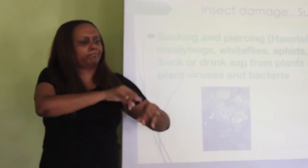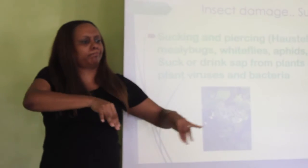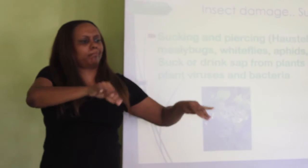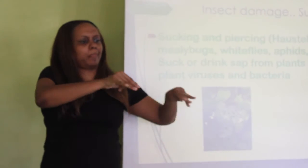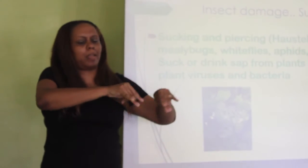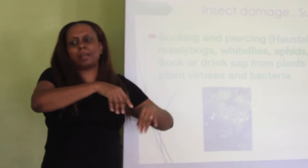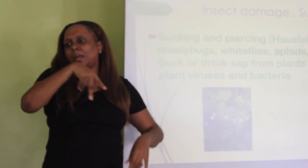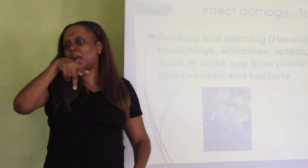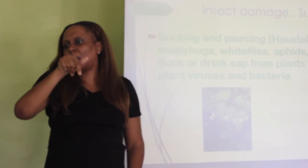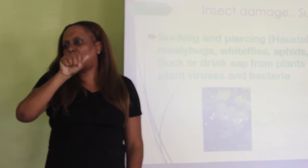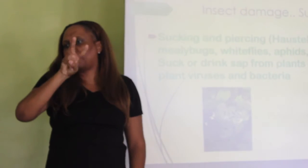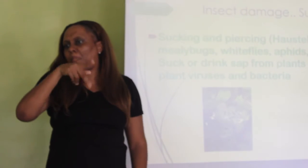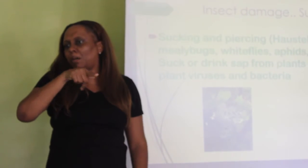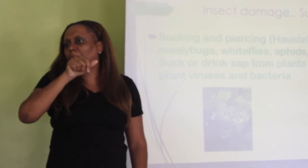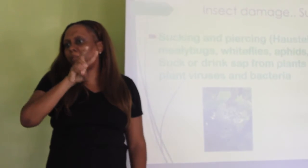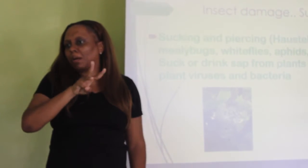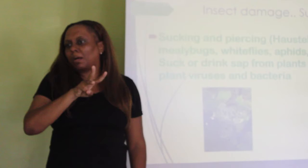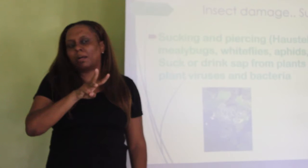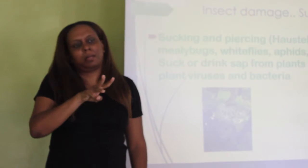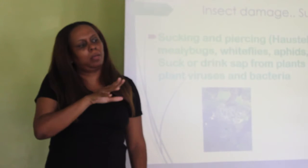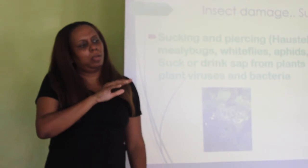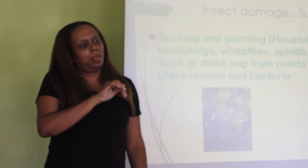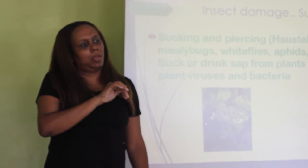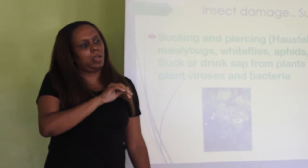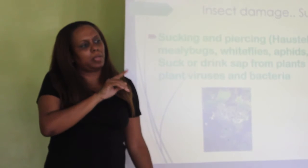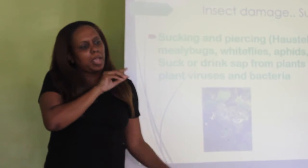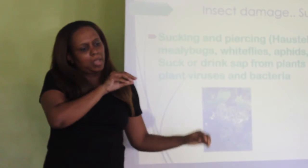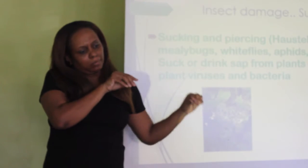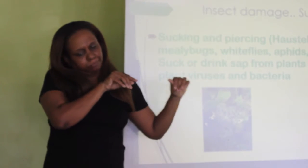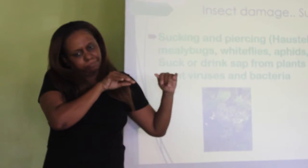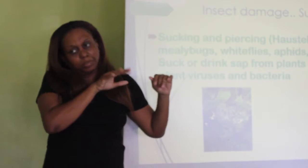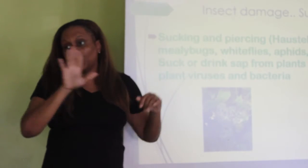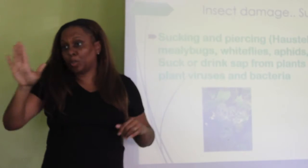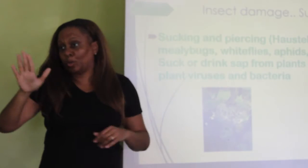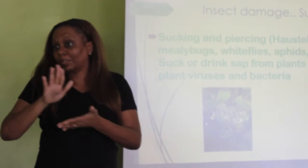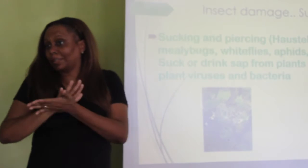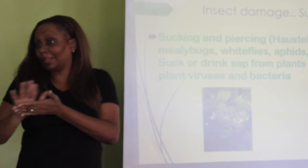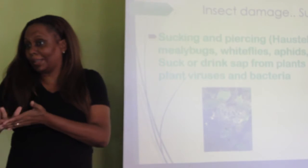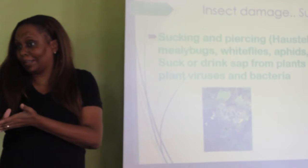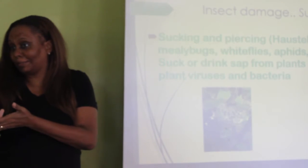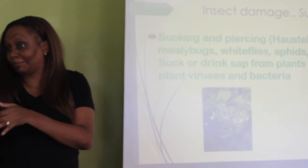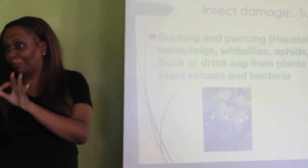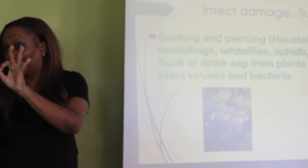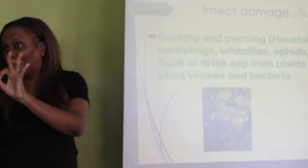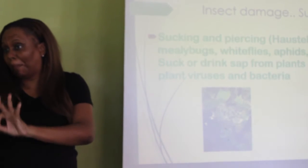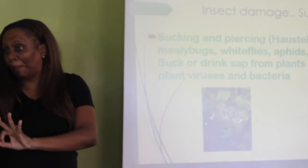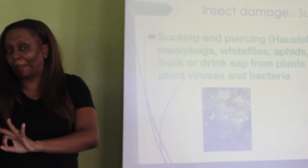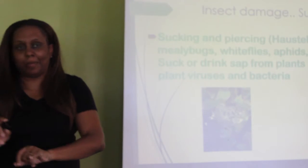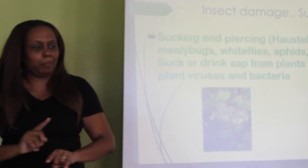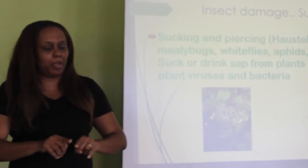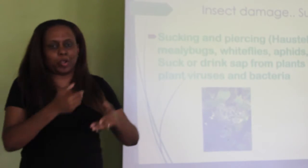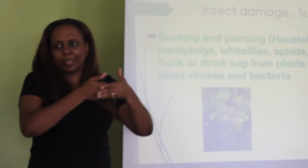of top i'll come to your football which was clean and the insects will transfer